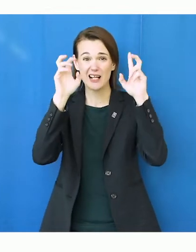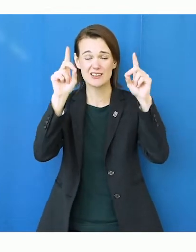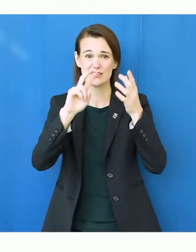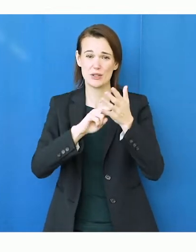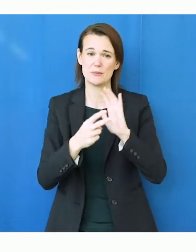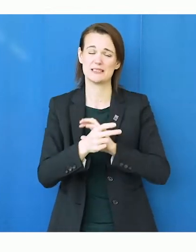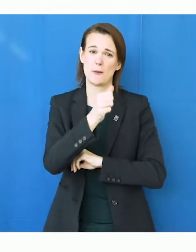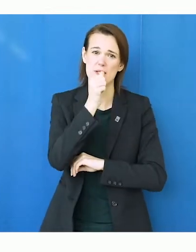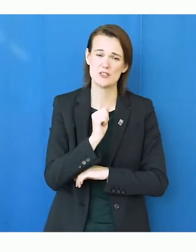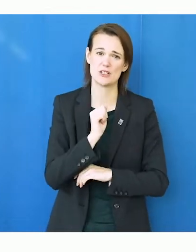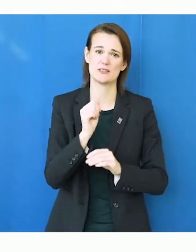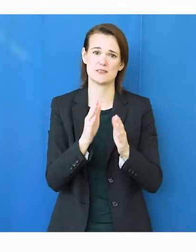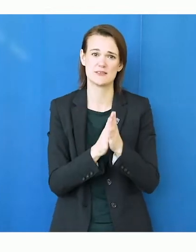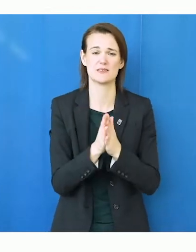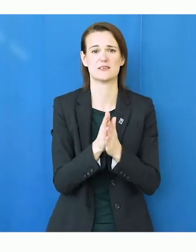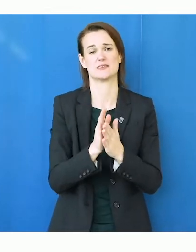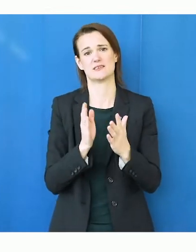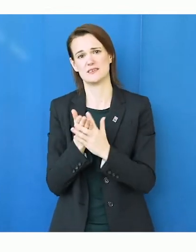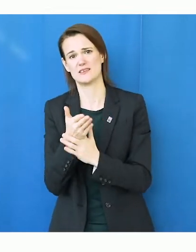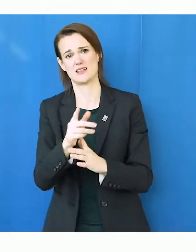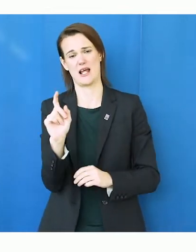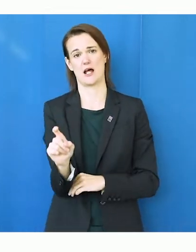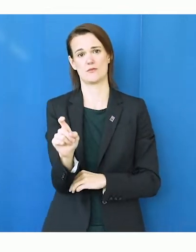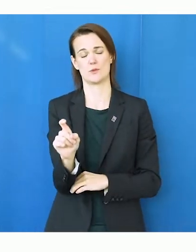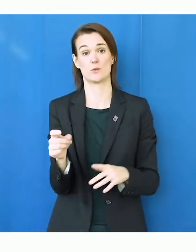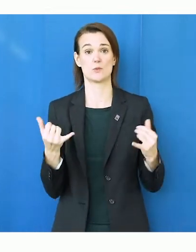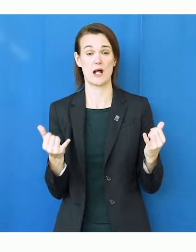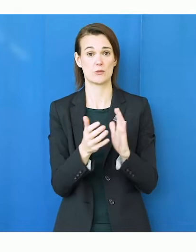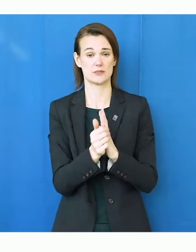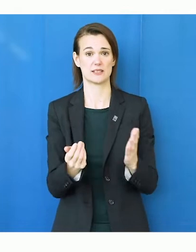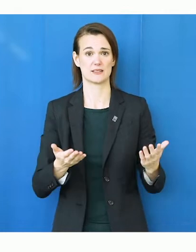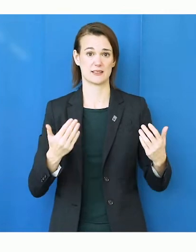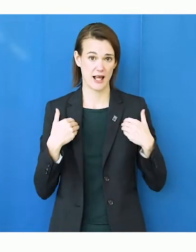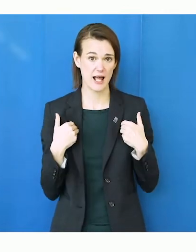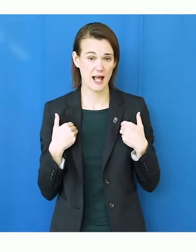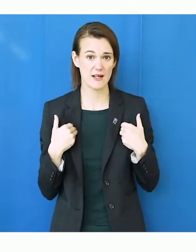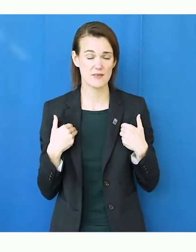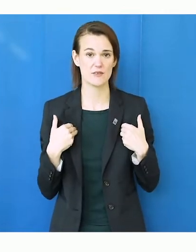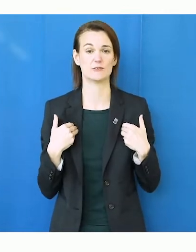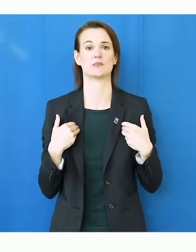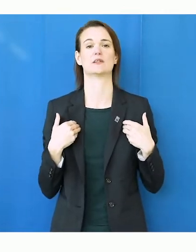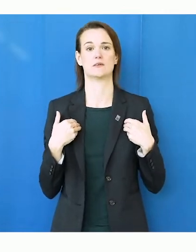With the tools and skills we gained from NSCC, I believe we are the competent graduates Canadian businesses need.